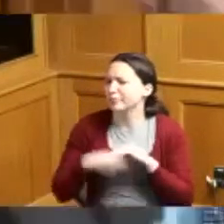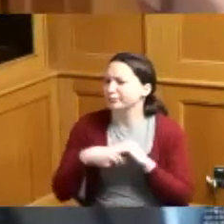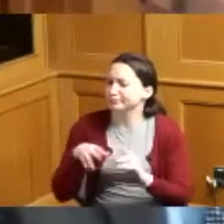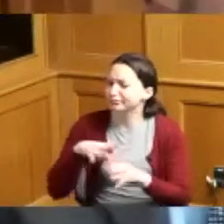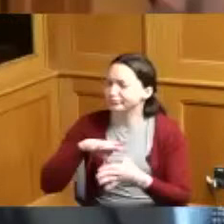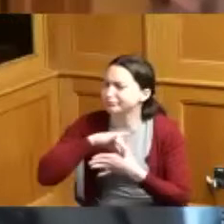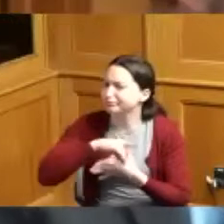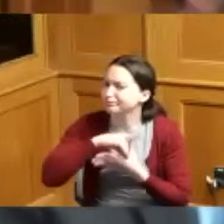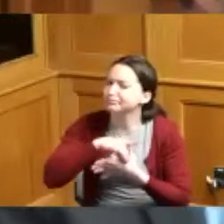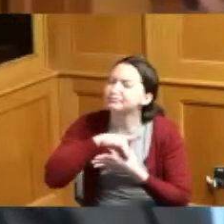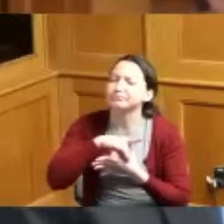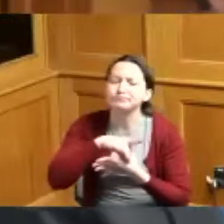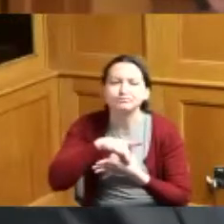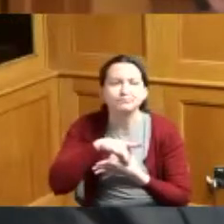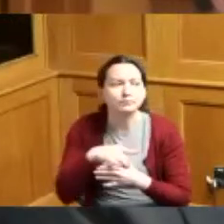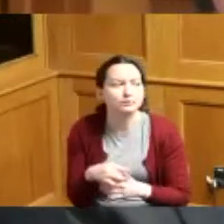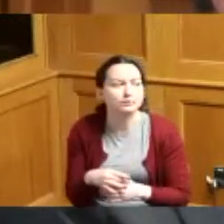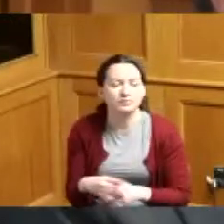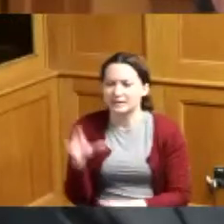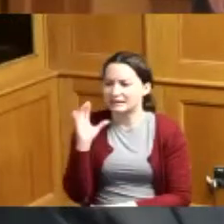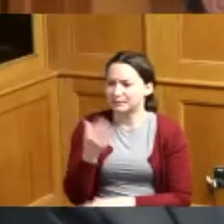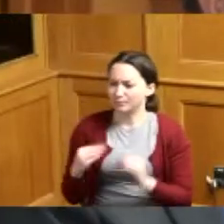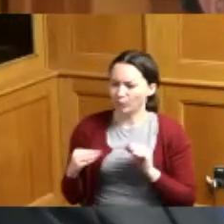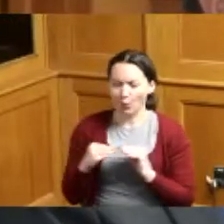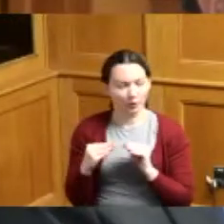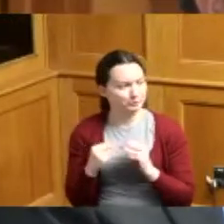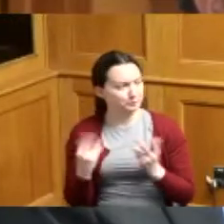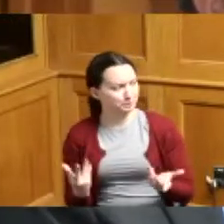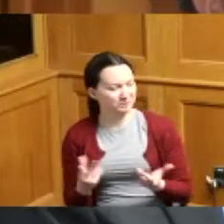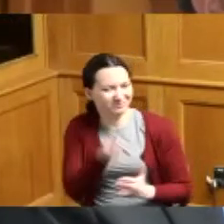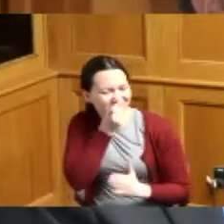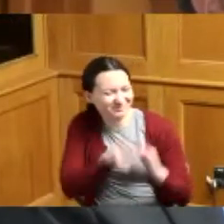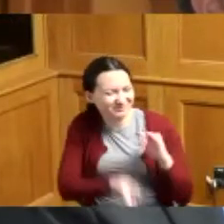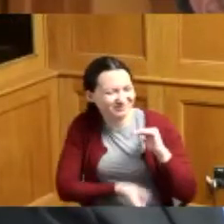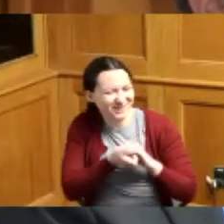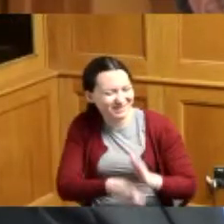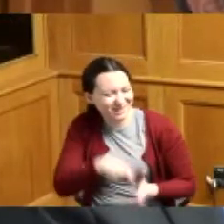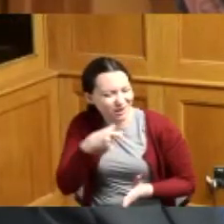I think sometimes we this seems to be a little bit to me a hidden cost I mean you don't always